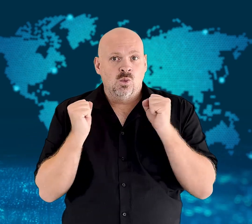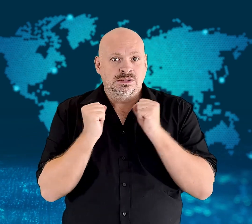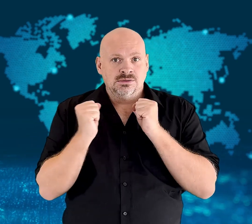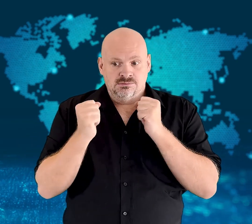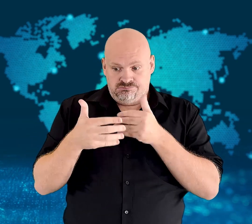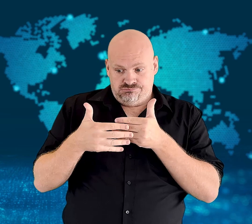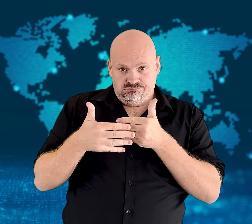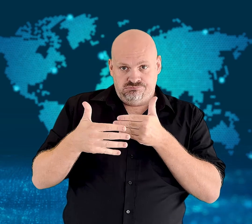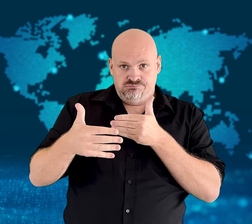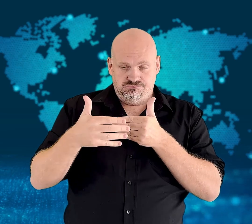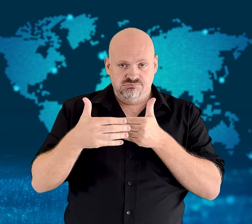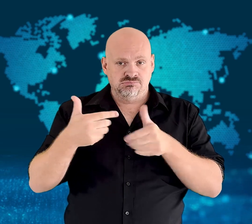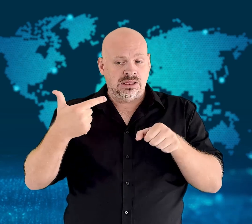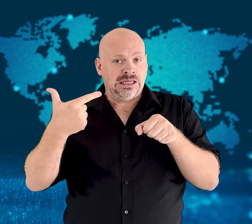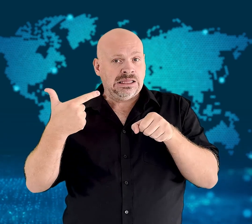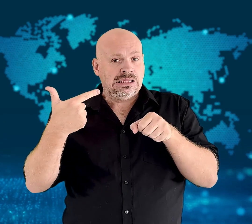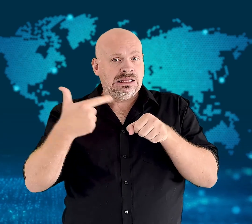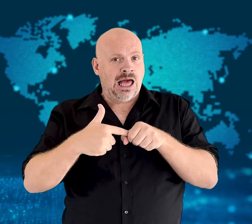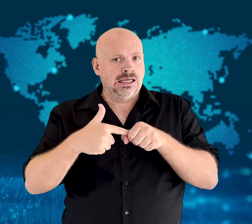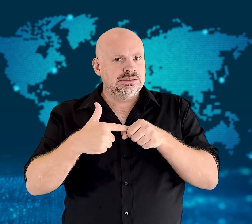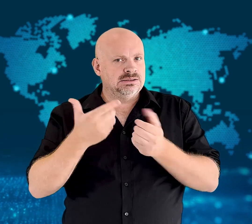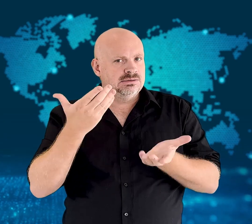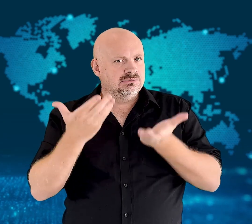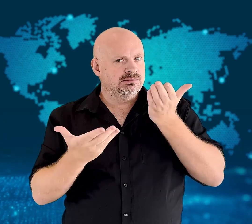throughout the winter season.